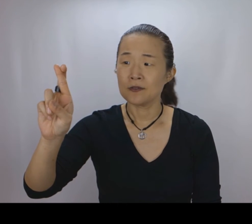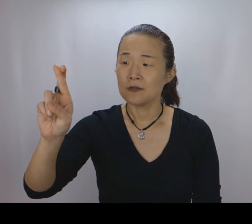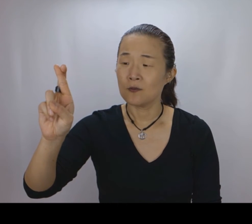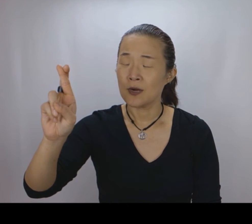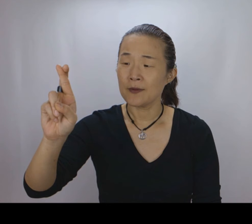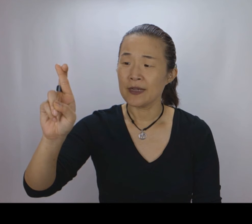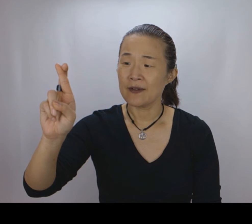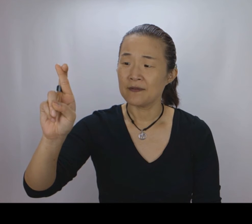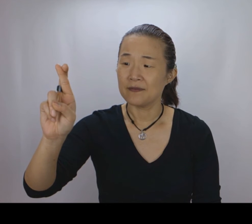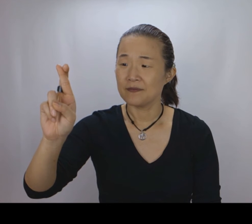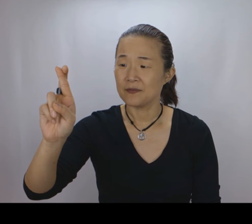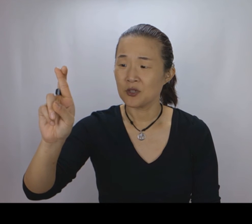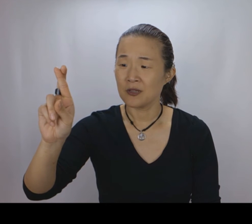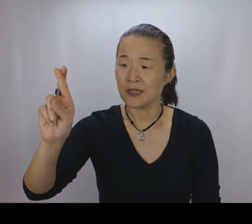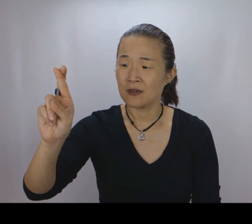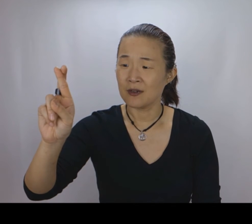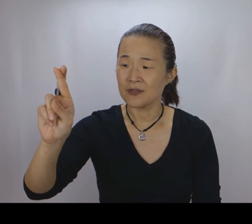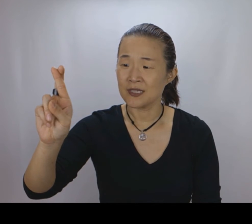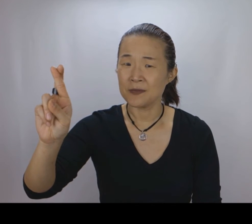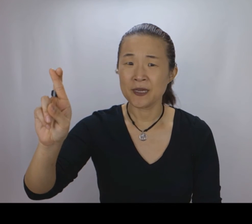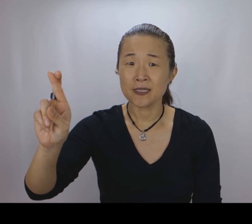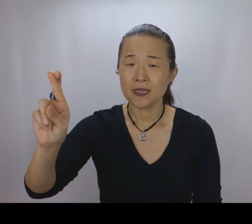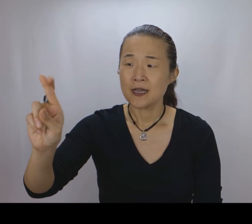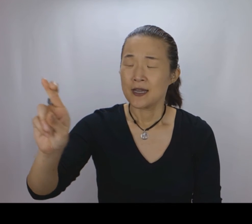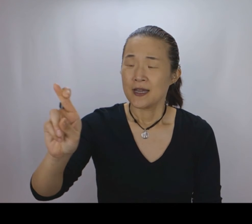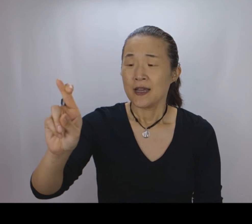I don't know why we have totally gone off the deep end,